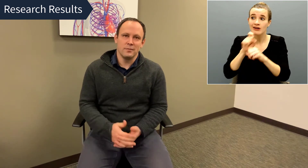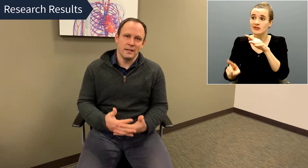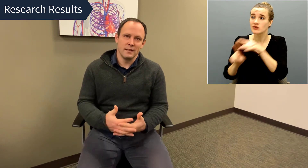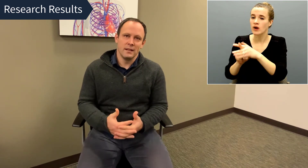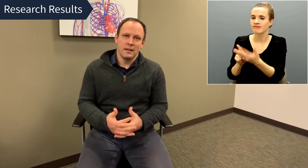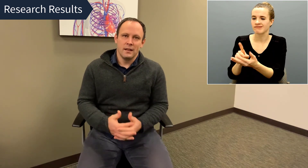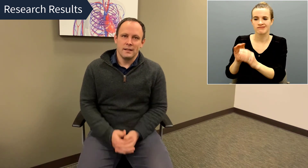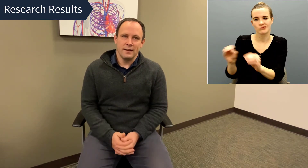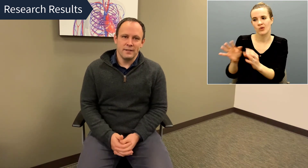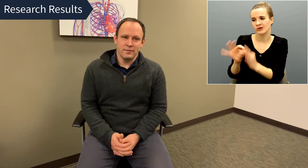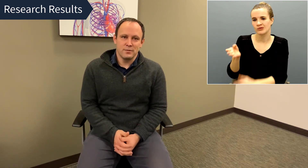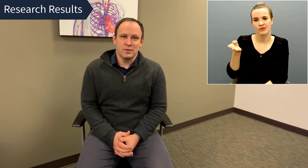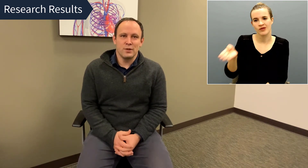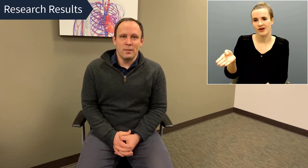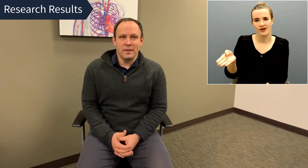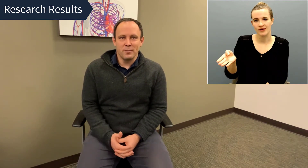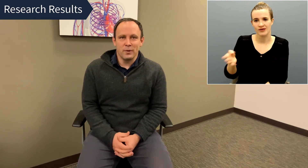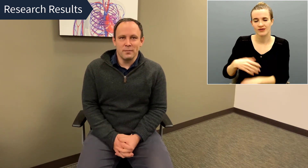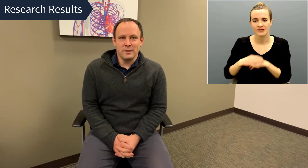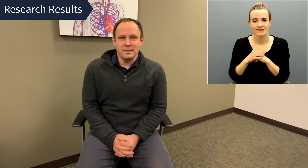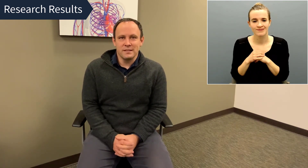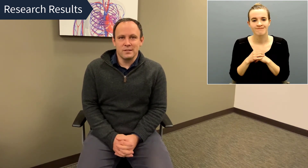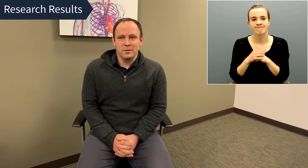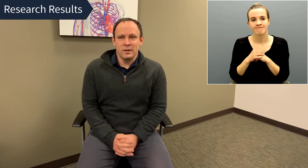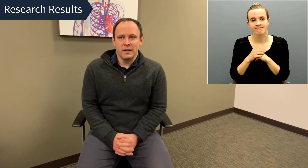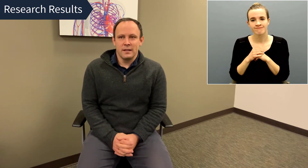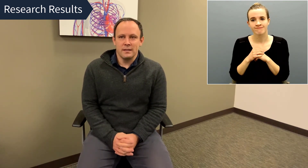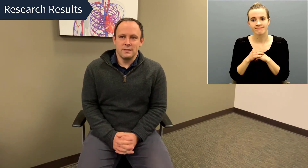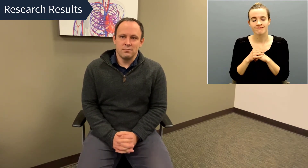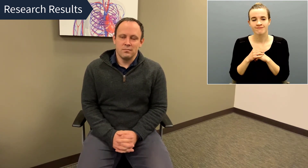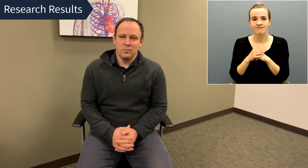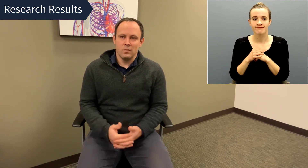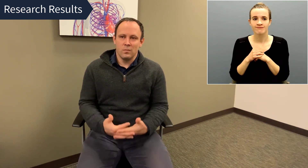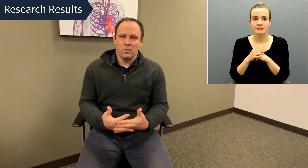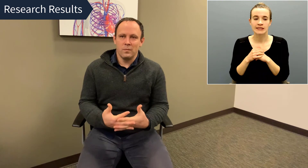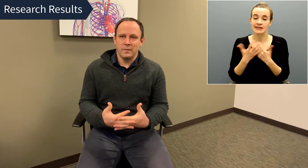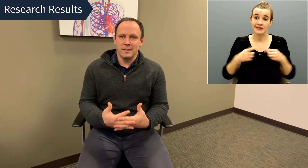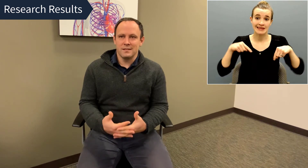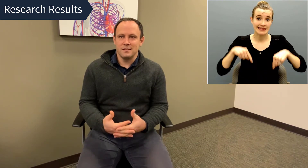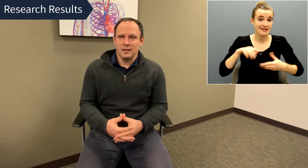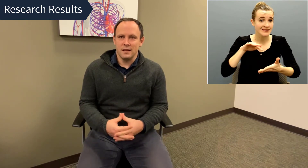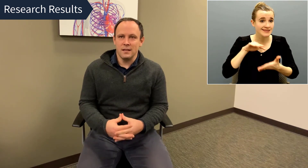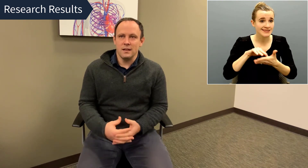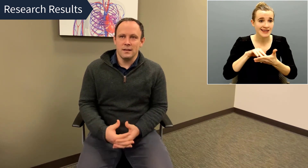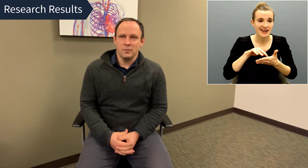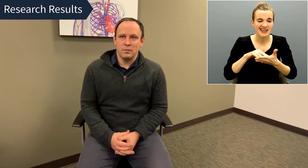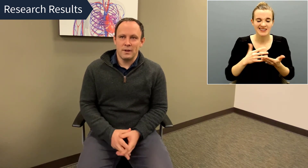when deaf individuals show up at the appointment. So this study, we weren't